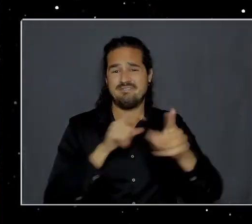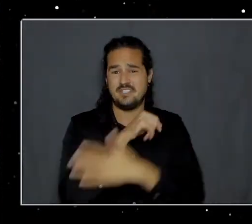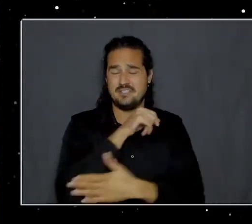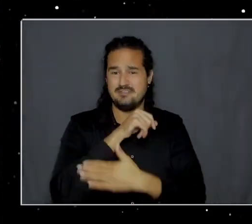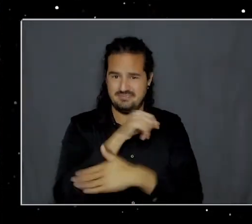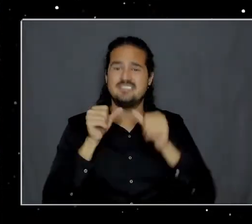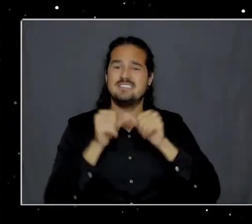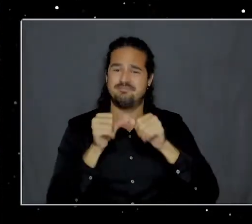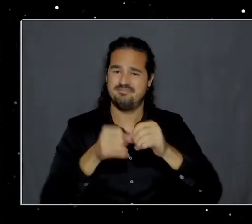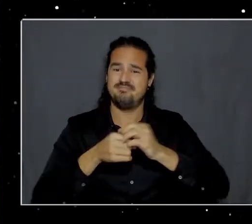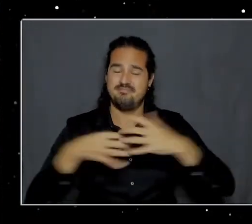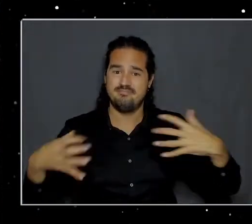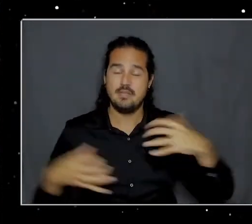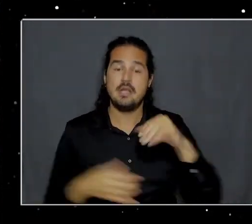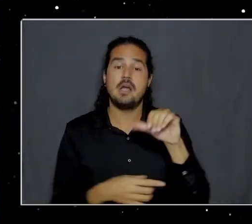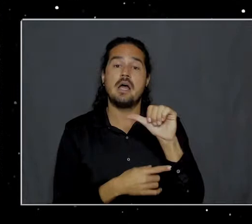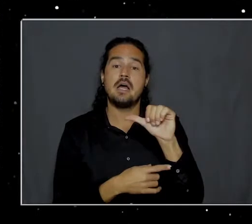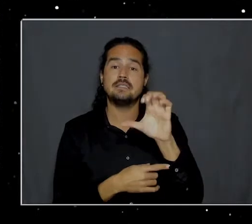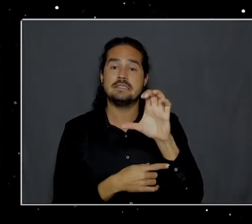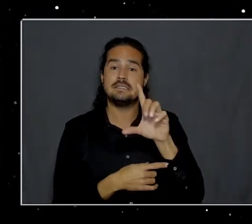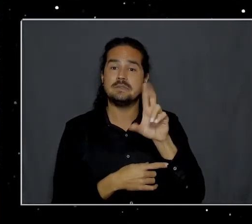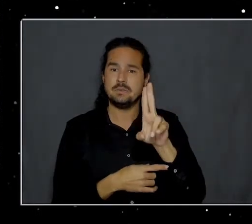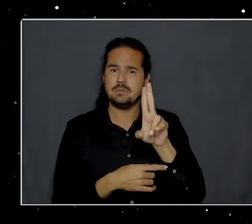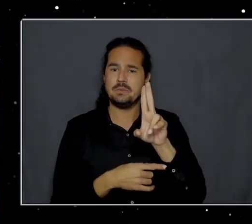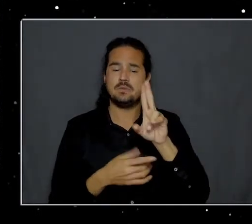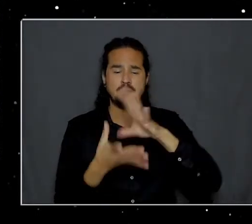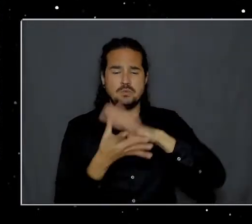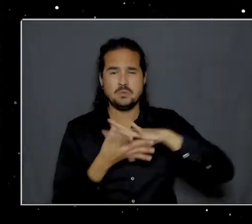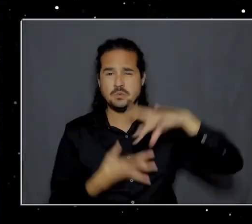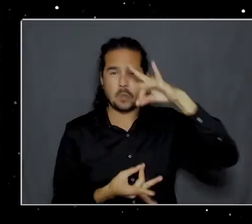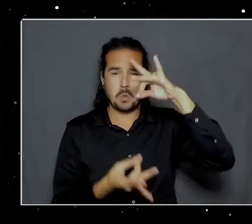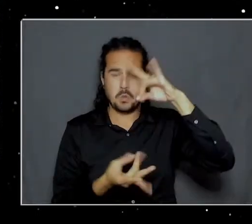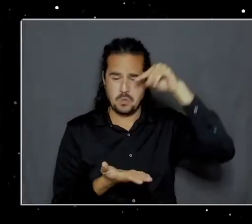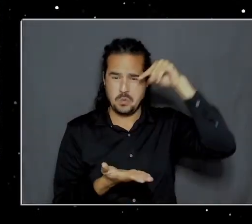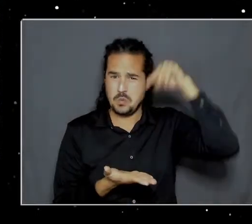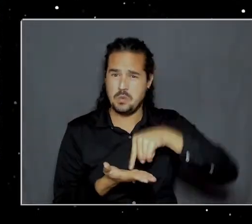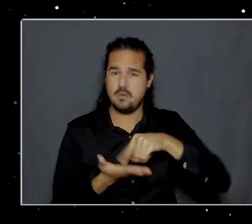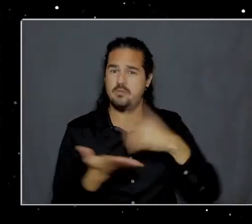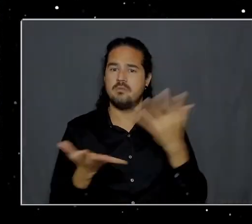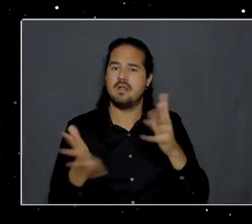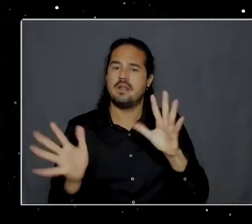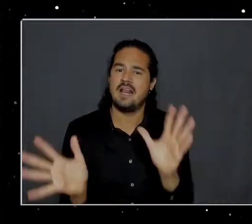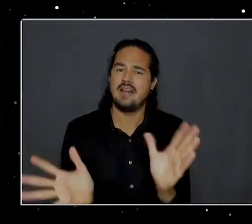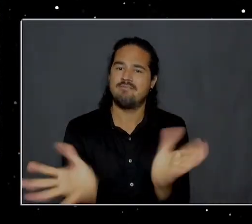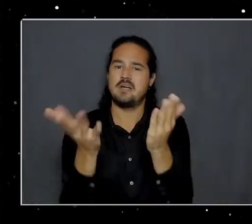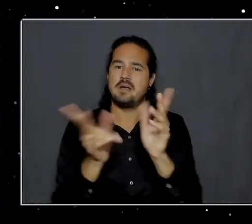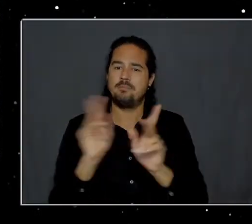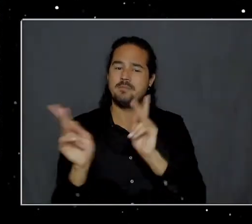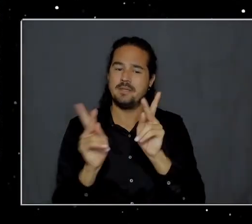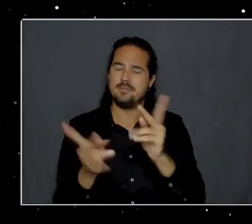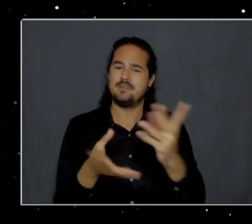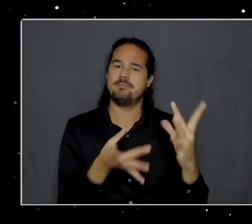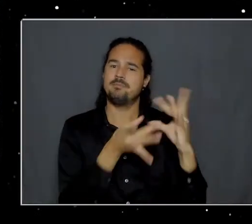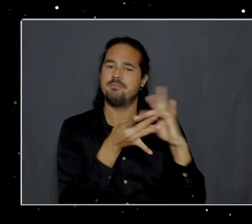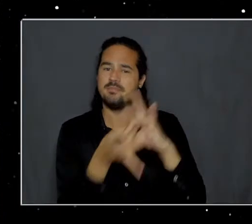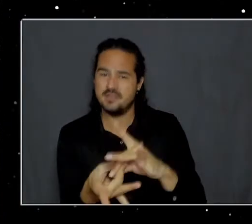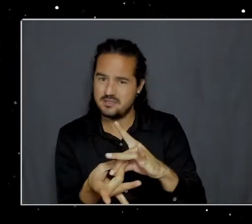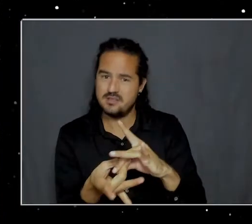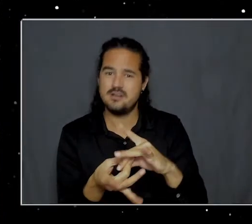WE'RE NOW GOING TO A PLACE WHERE THE COUNTRY IS MUCH MORE DIVERSE, RACIALLY, RELIGIOUSLY, NATIONALLY, AND THAT'S GOING TO CONTINUE. AND IN SOME WAYS I WOULD SAY THE ACLU AT ITS SOUL WAS ALWAYS ABOUT, HOW DO YOU MAKE A COUNTRY WHERE PEOPLE BELONG?